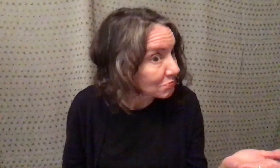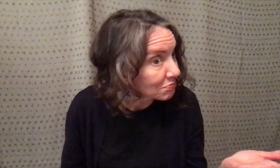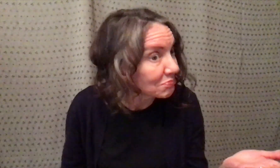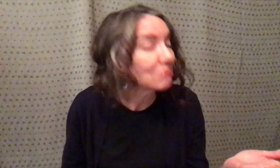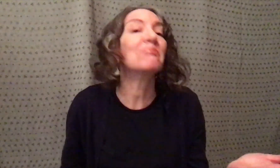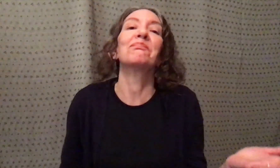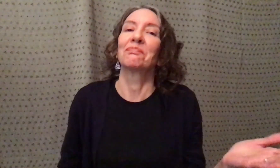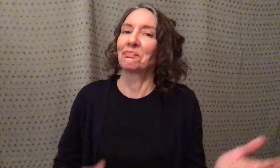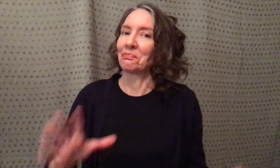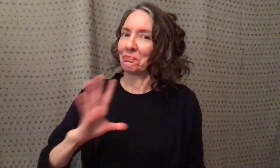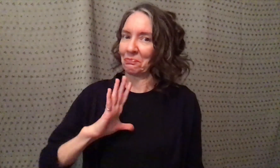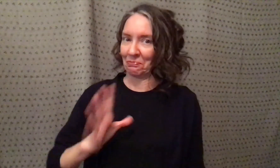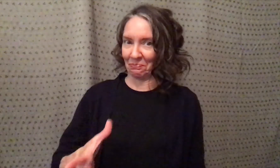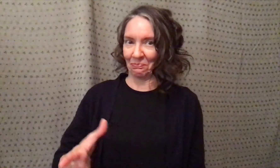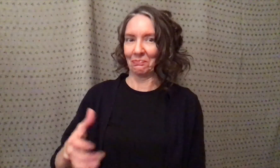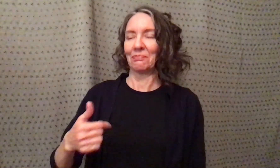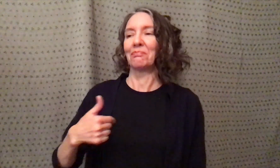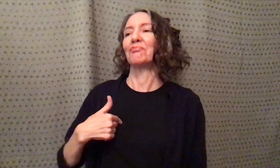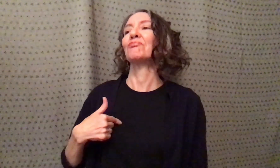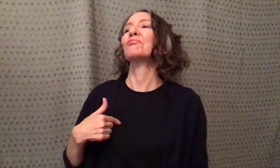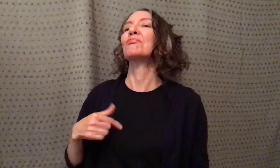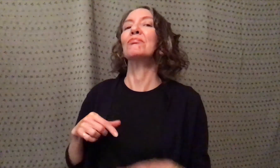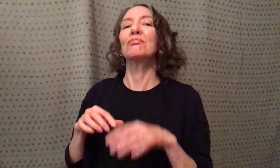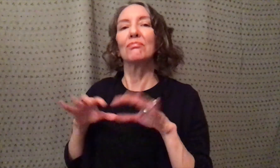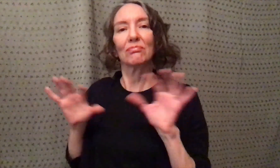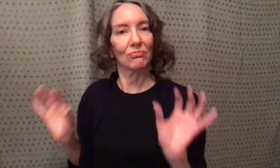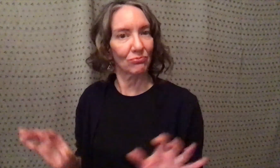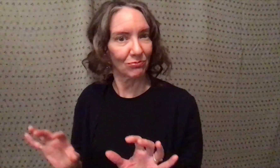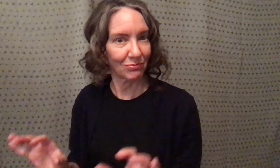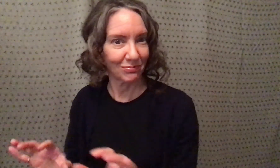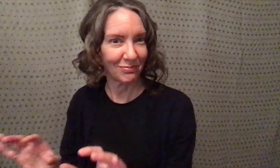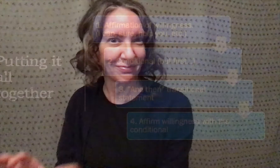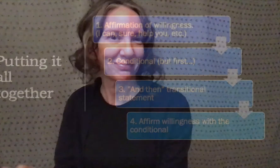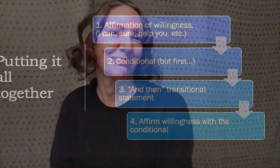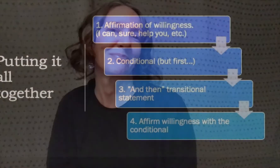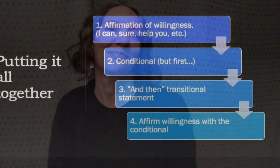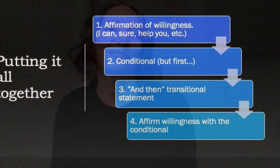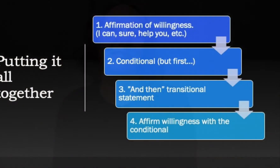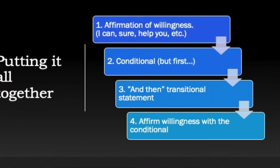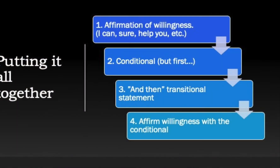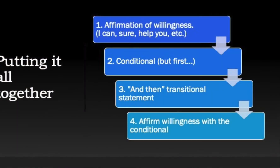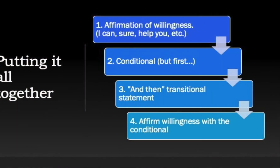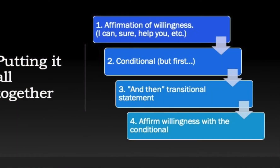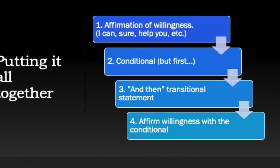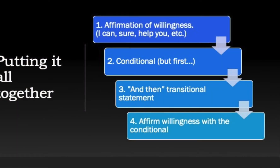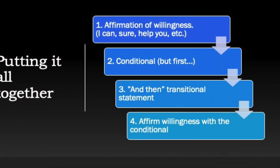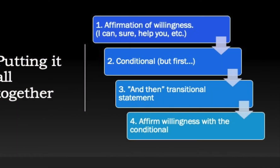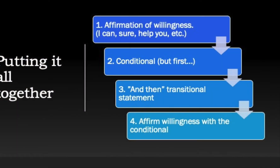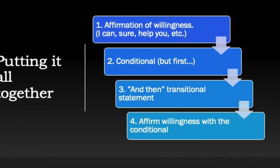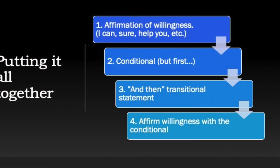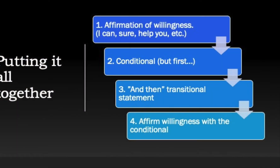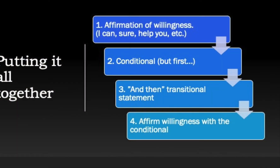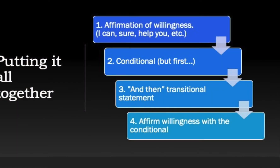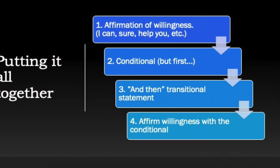"You okay? Fine I'll do the thing now..." Let's put it all together...